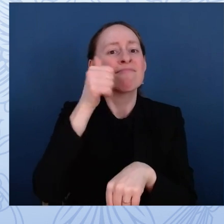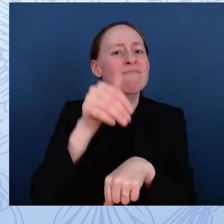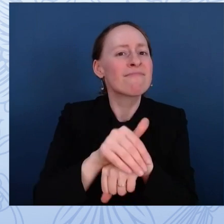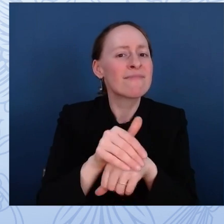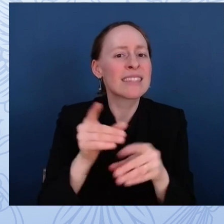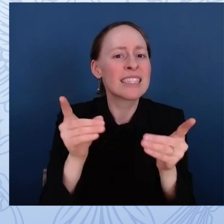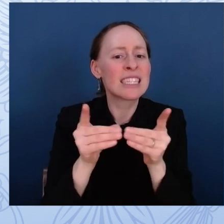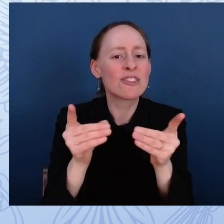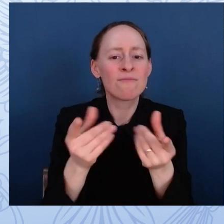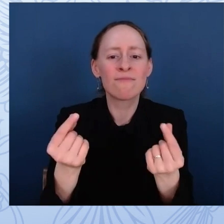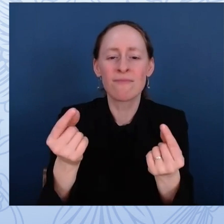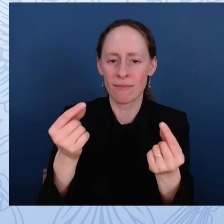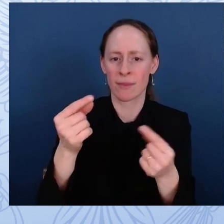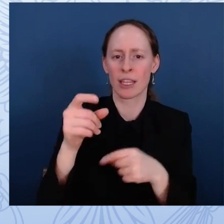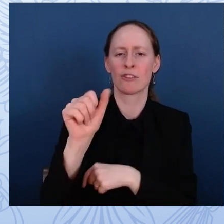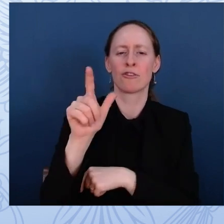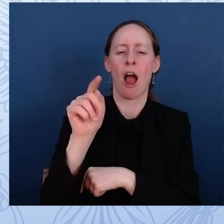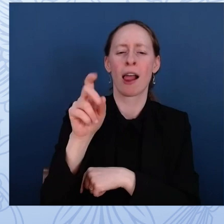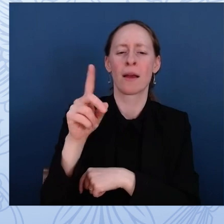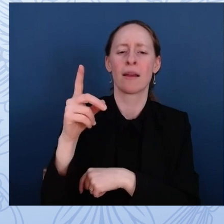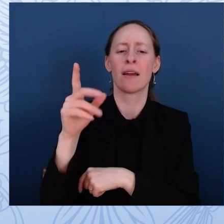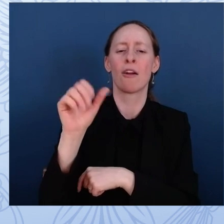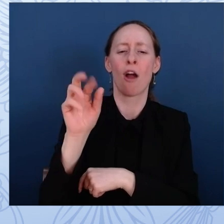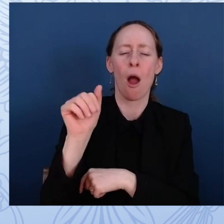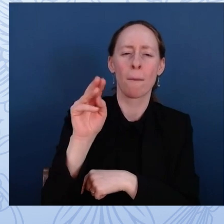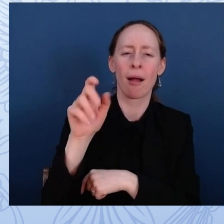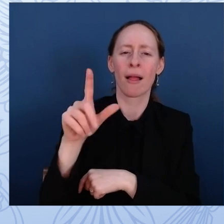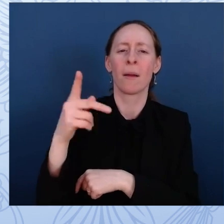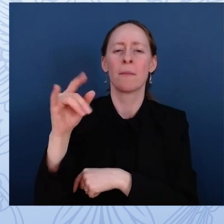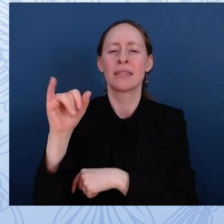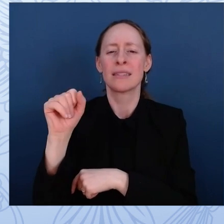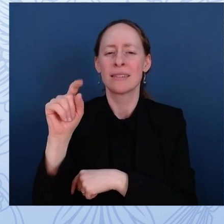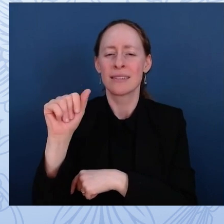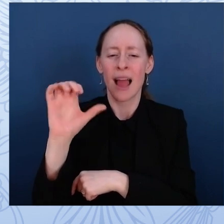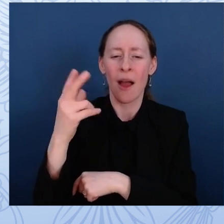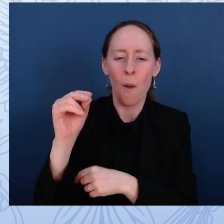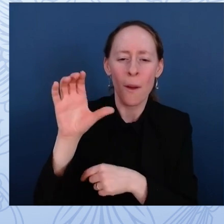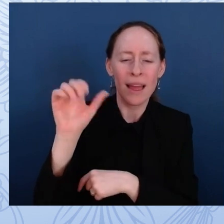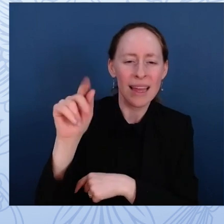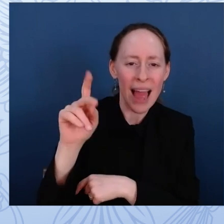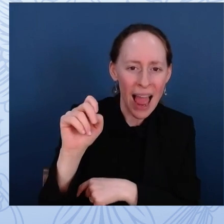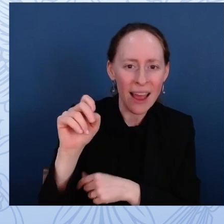with matcha ganache, cherry ice cream, and raspberry drizzle.